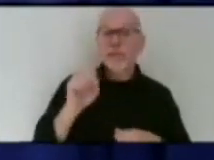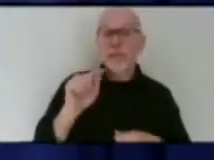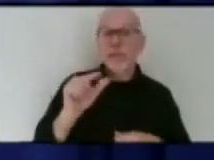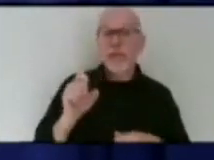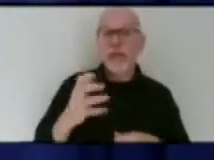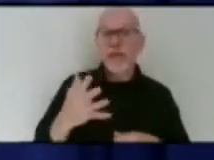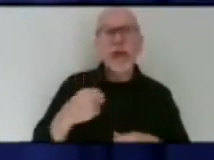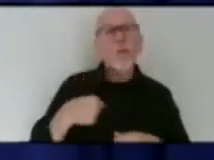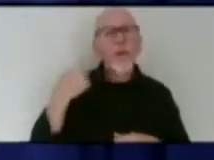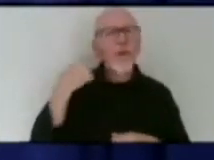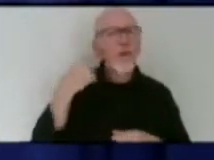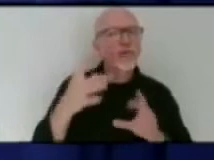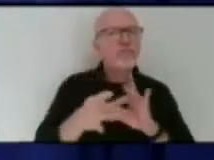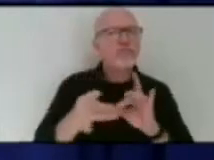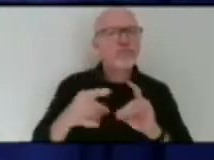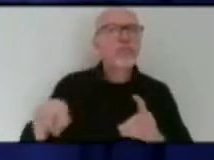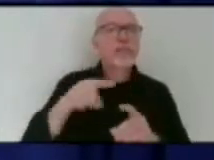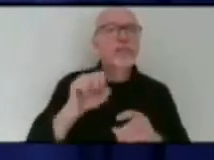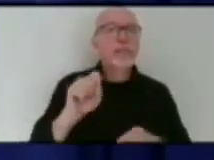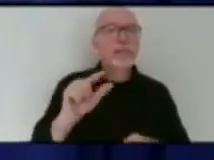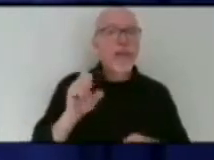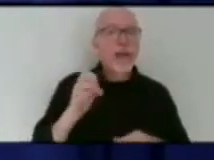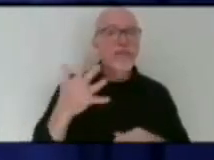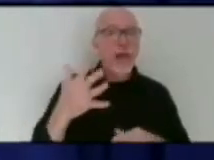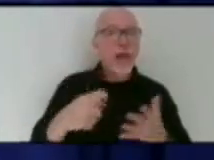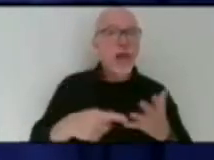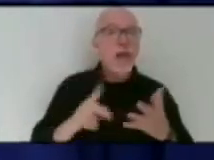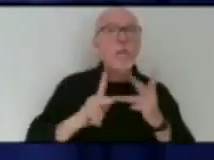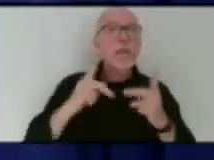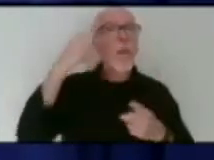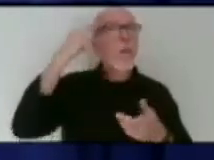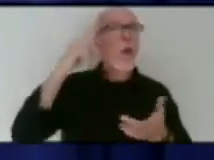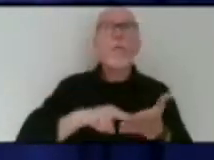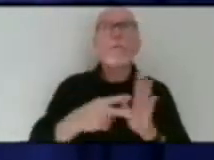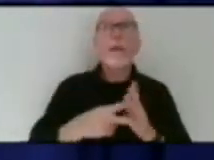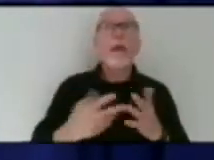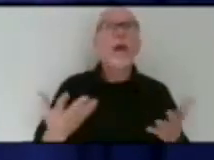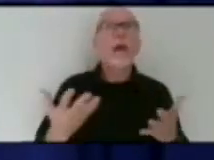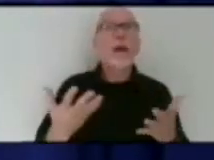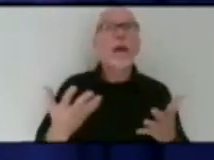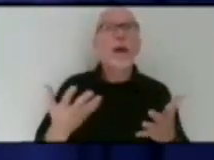anecdotally Stage five too many was translated to or received as we're past